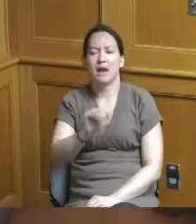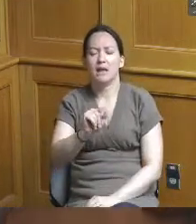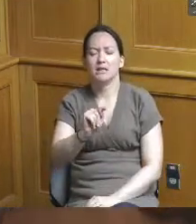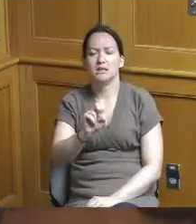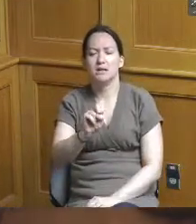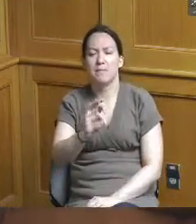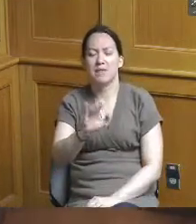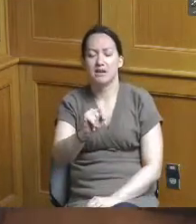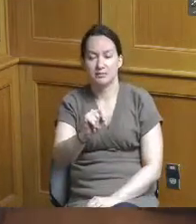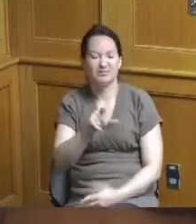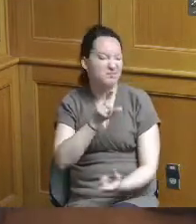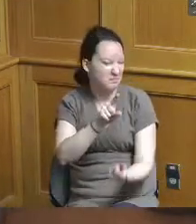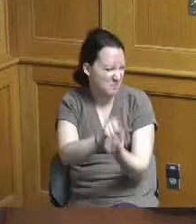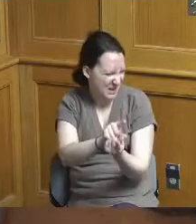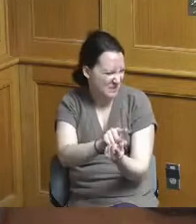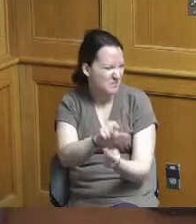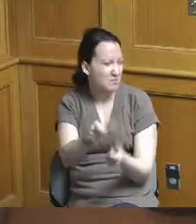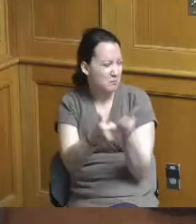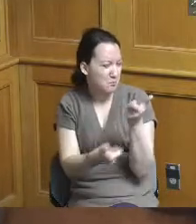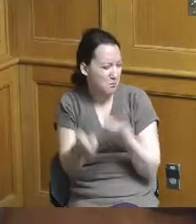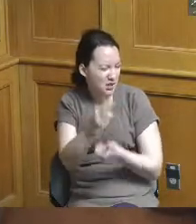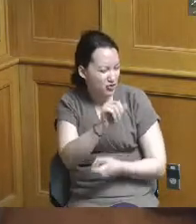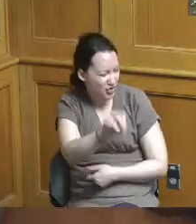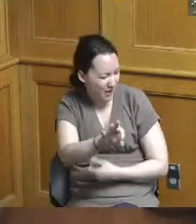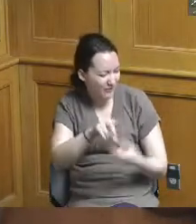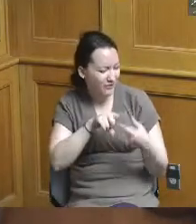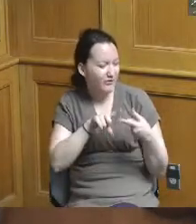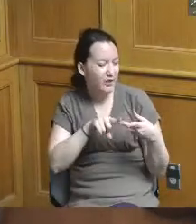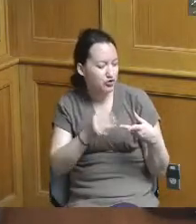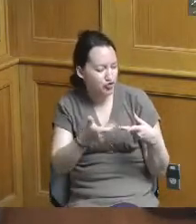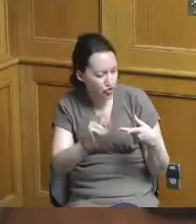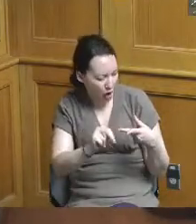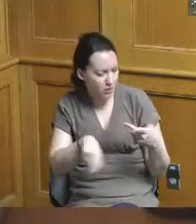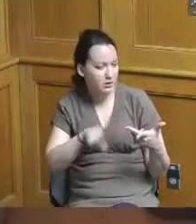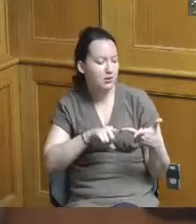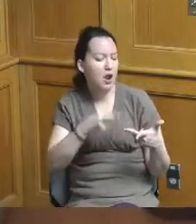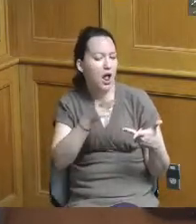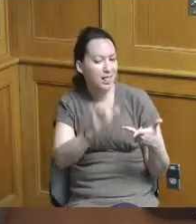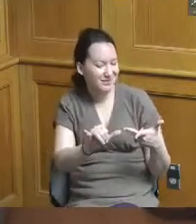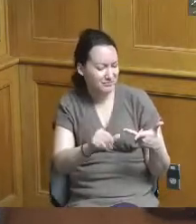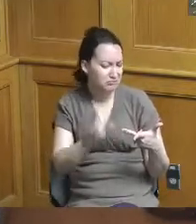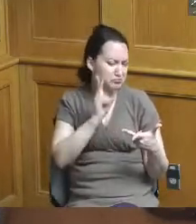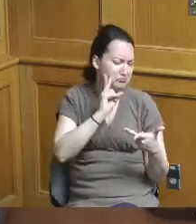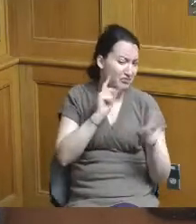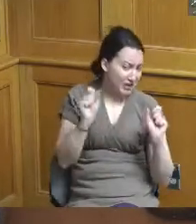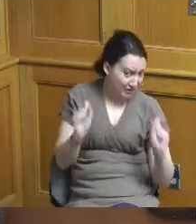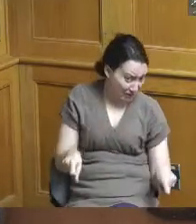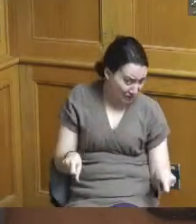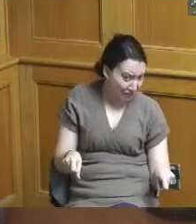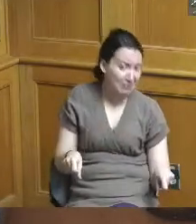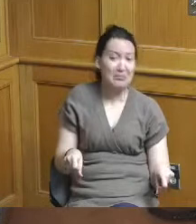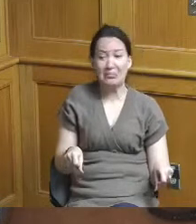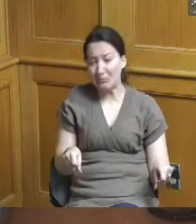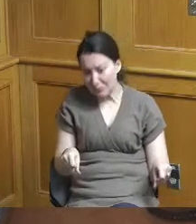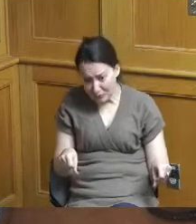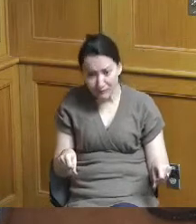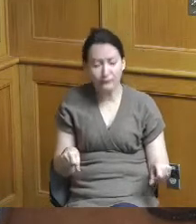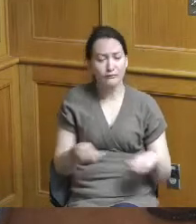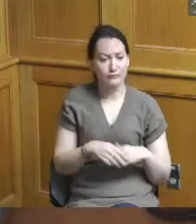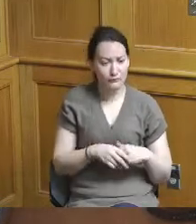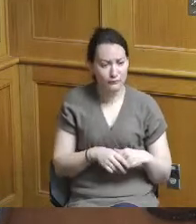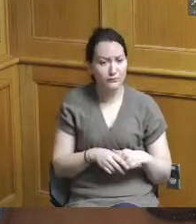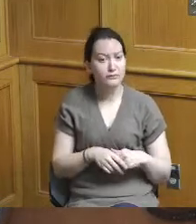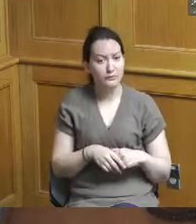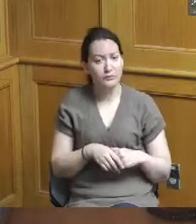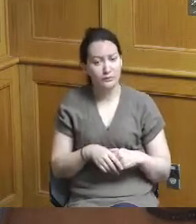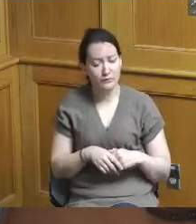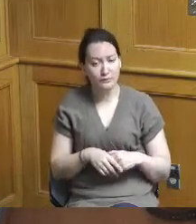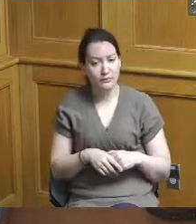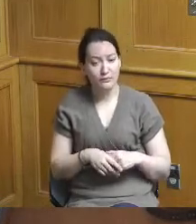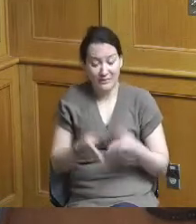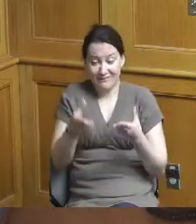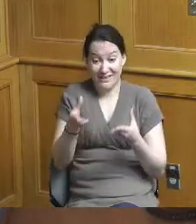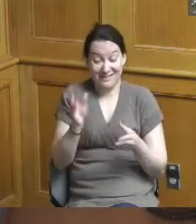meet with Jeff and John and Holly to see what can we do to be able to give the existing homeowner